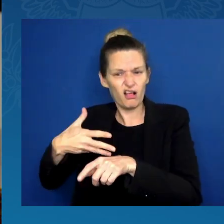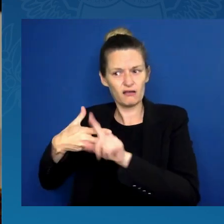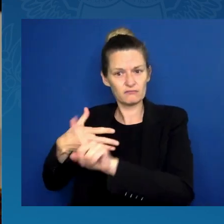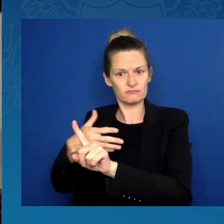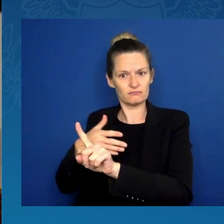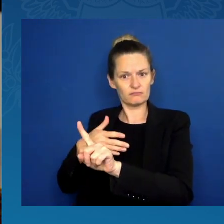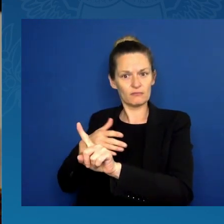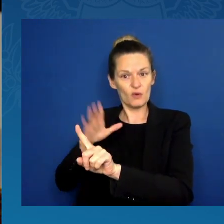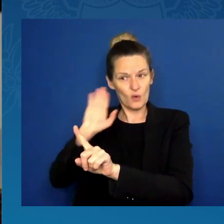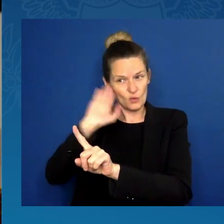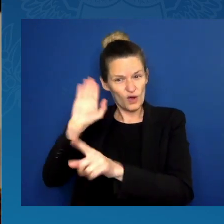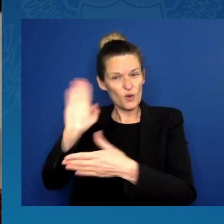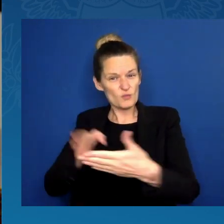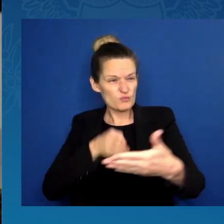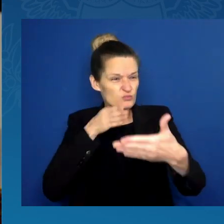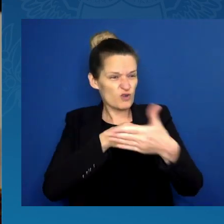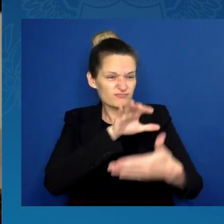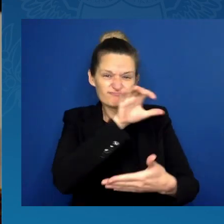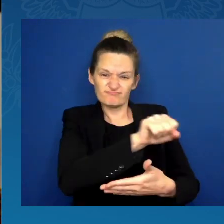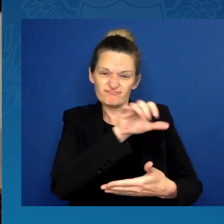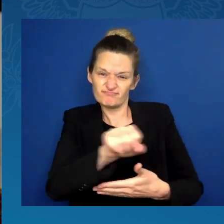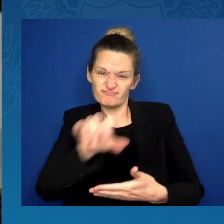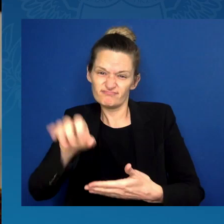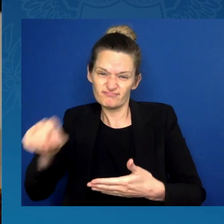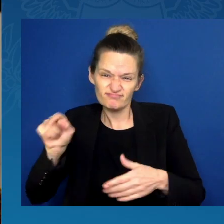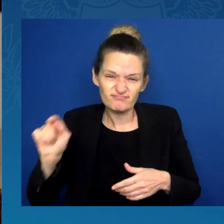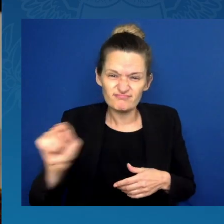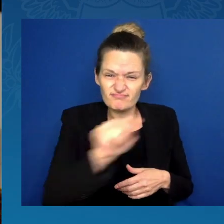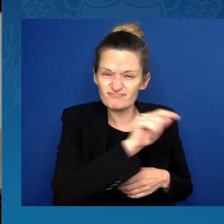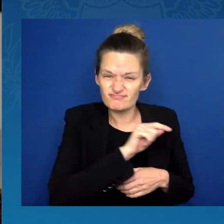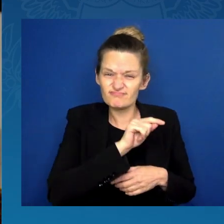and violence against women, understanding what that means